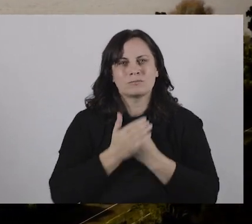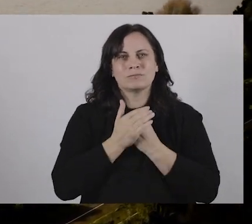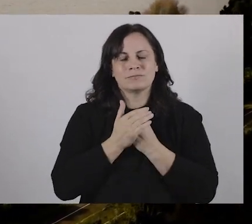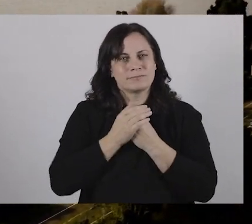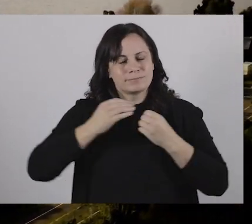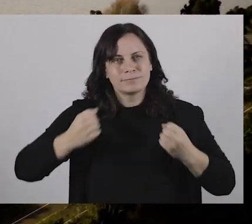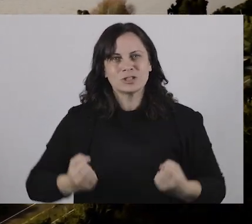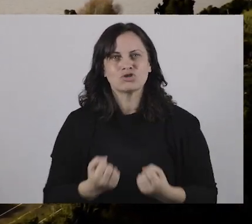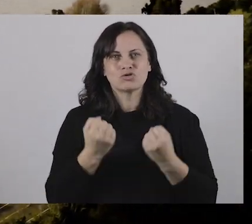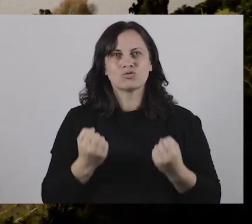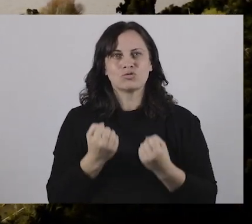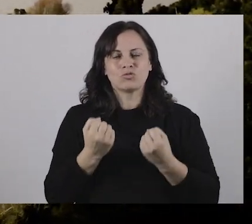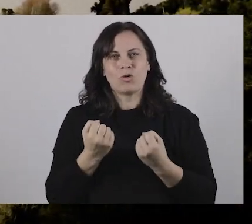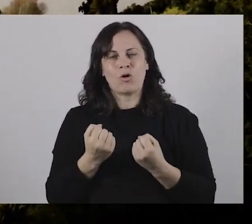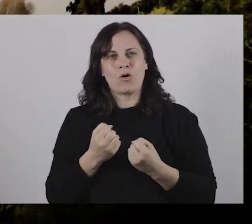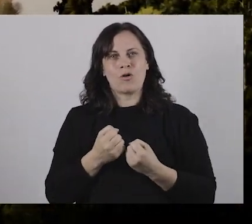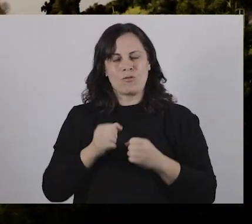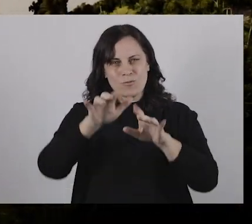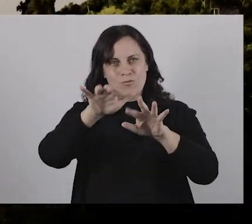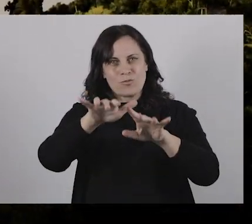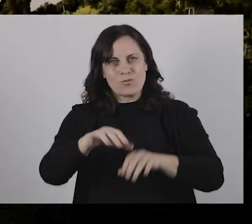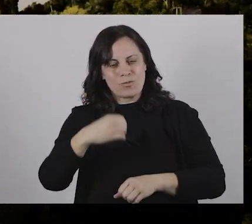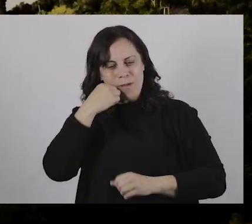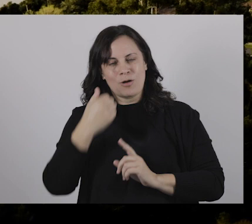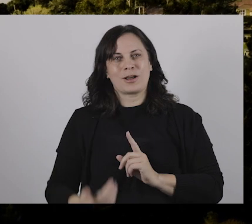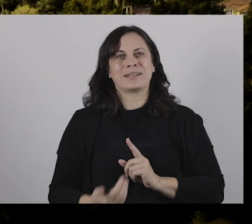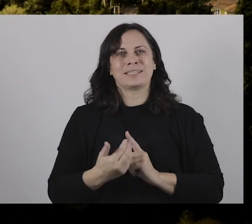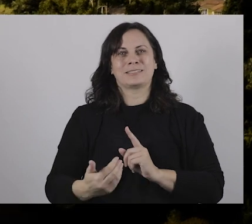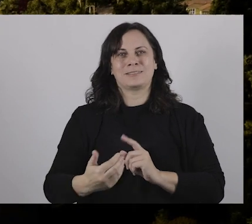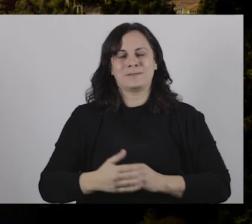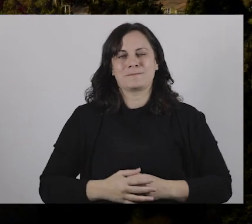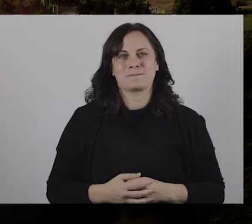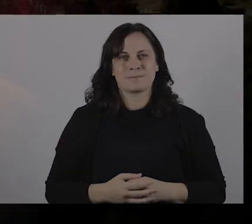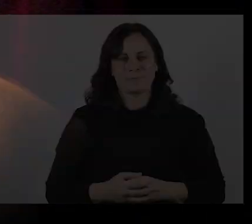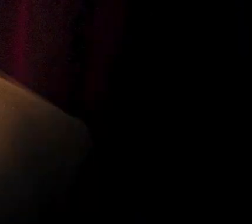Be strong in your autonomous Māori identity. Tihei mauri ora.